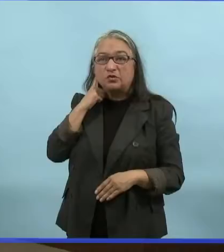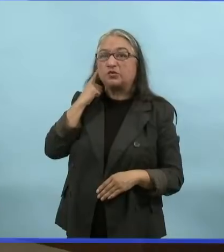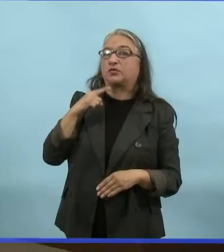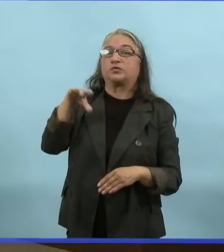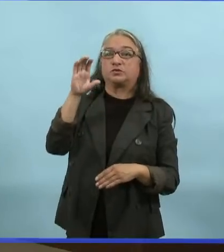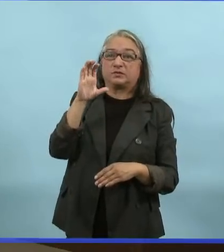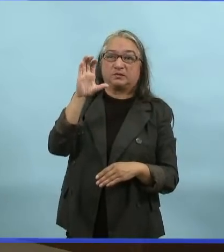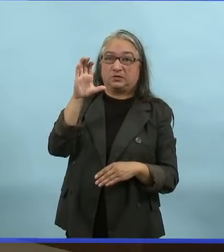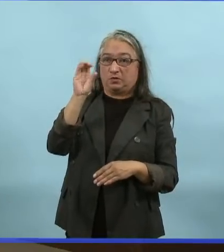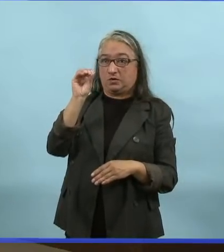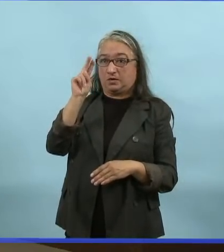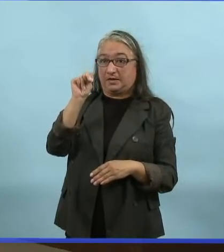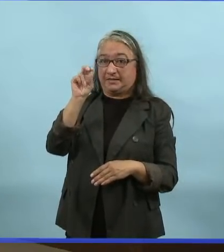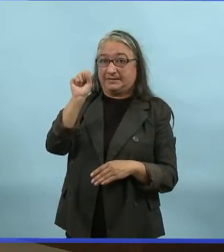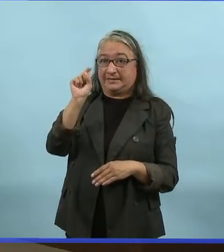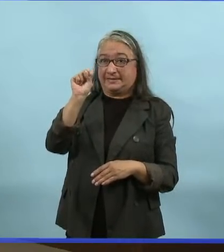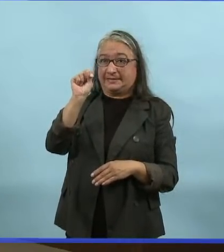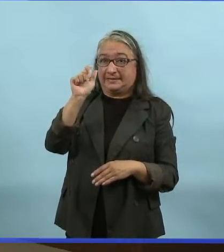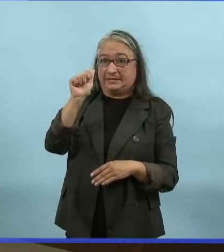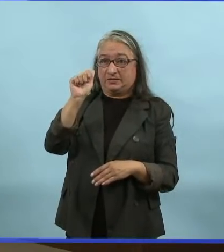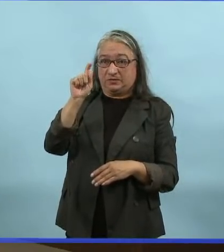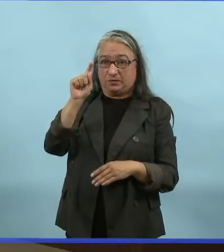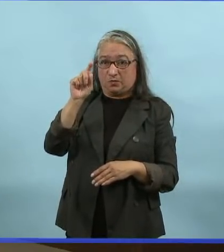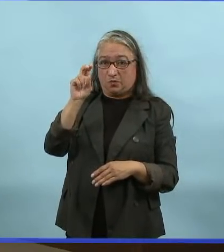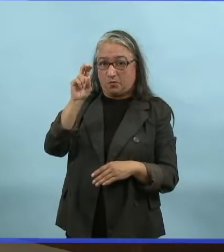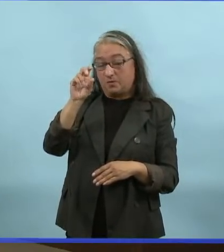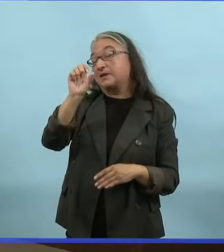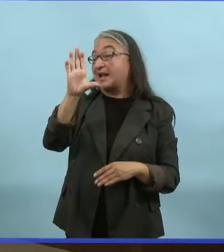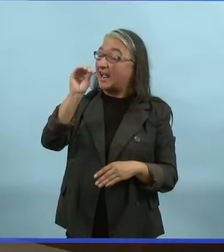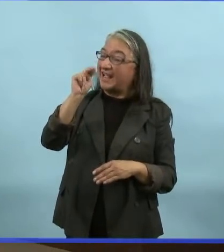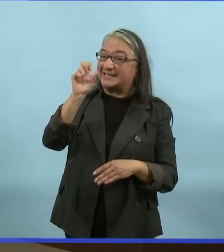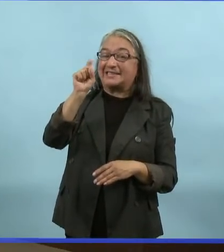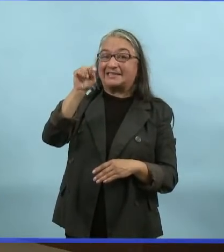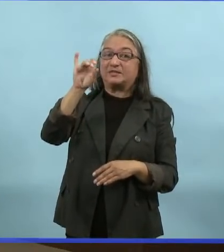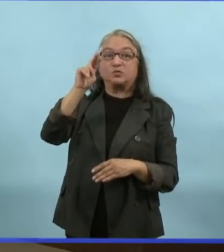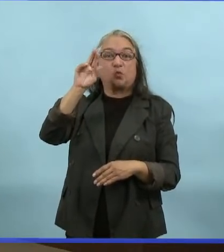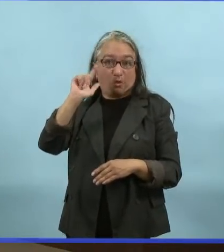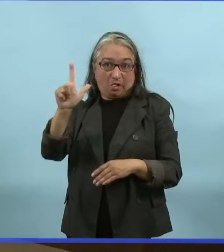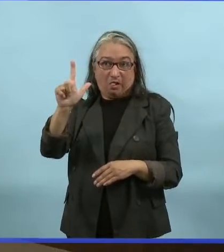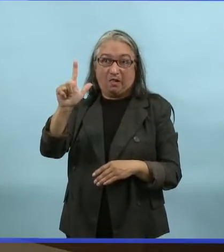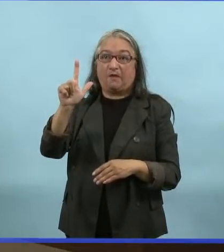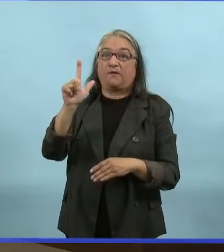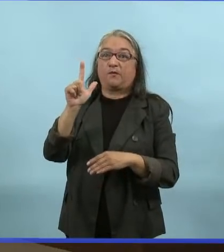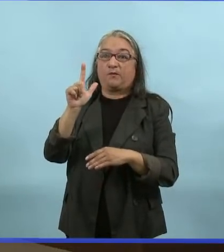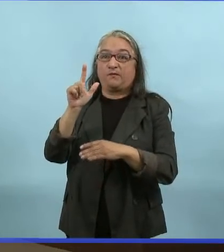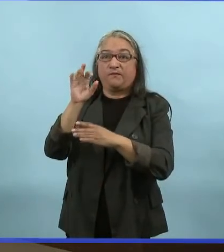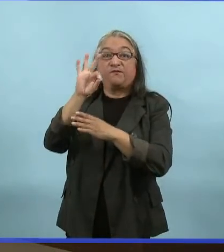officials to your knowledge are you aware of having a pi calling you to see if you're following